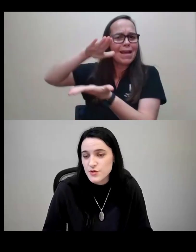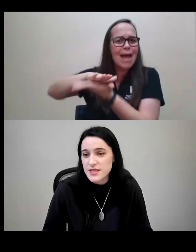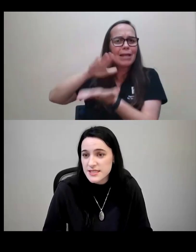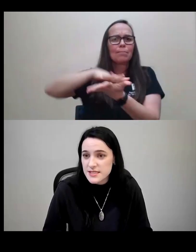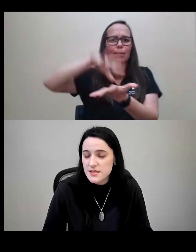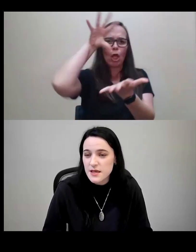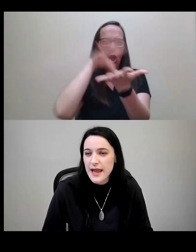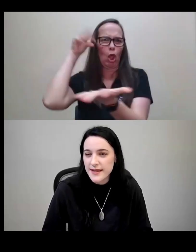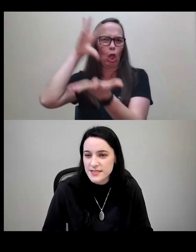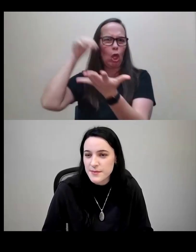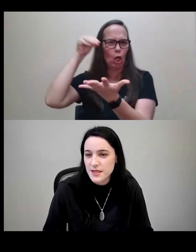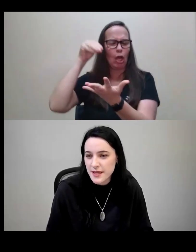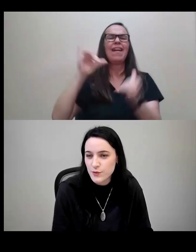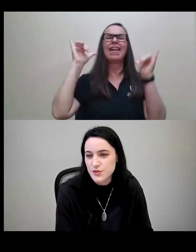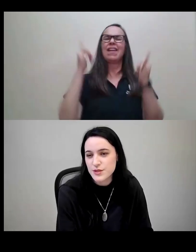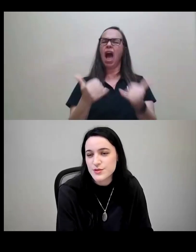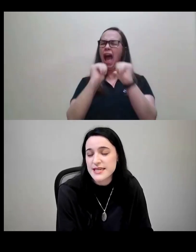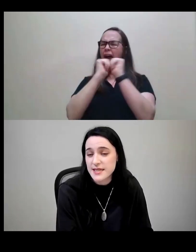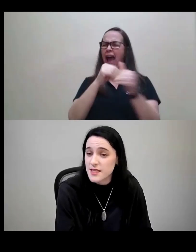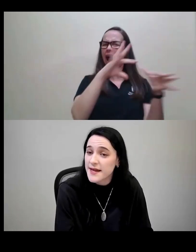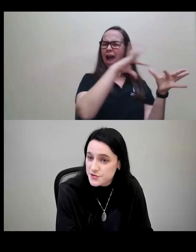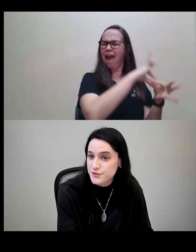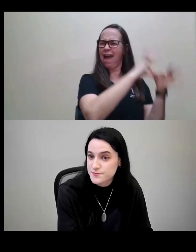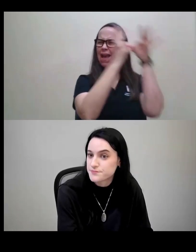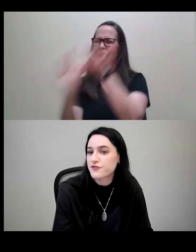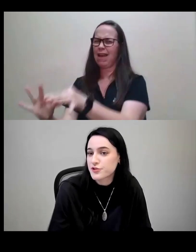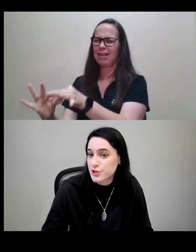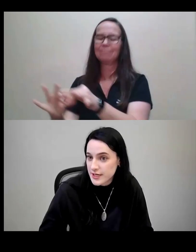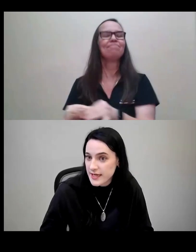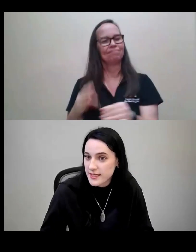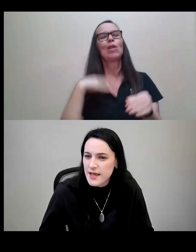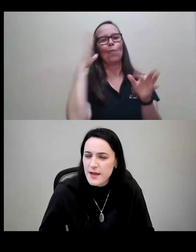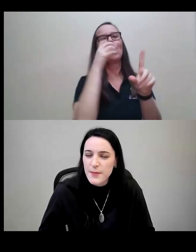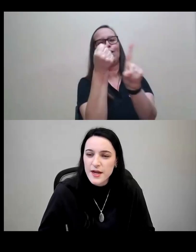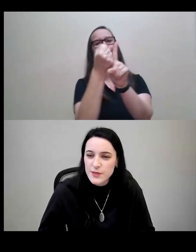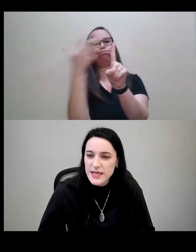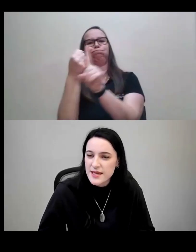So, this is the academic language we use in a classroom for learning. But how